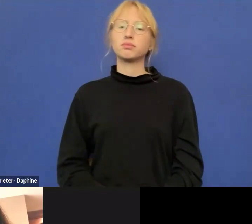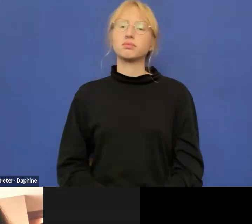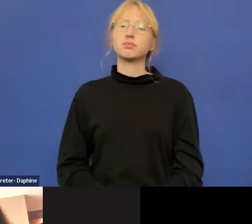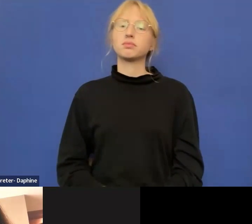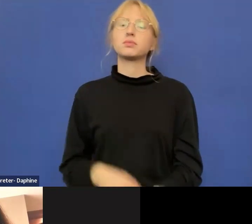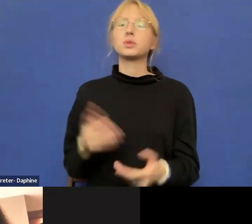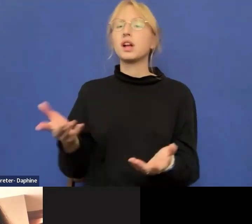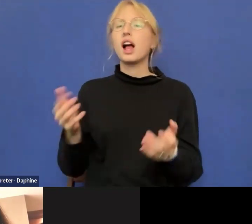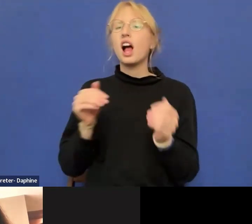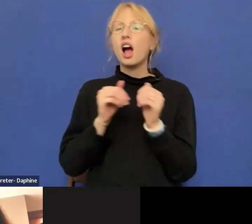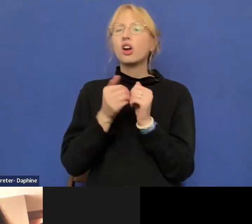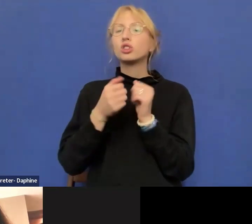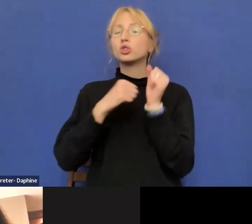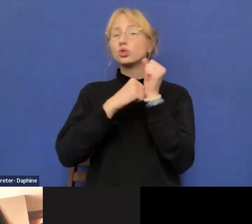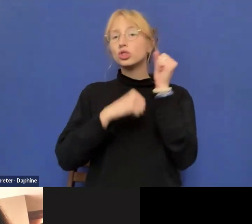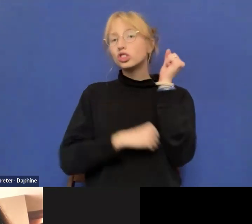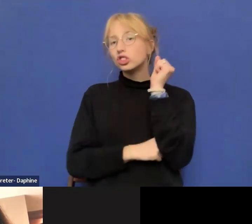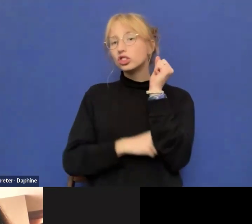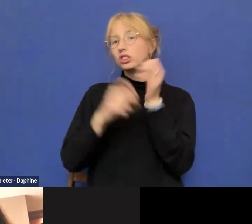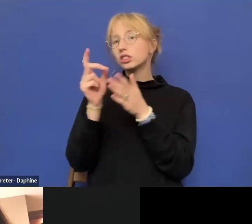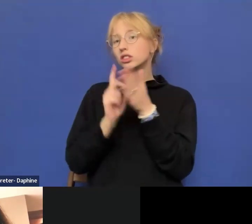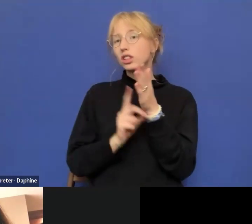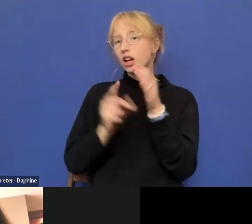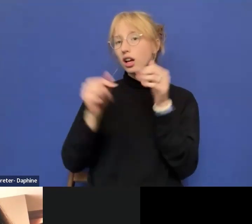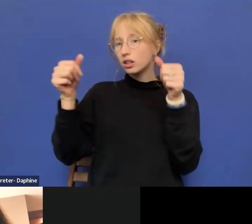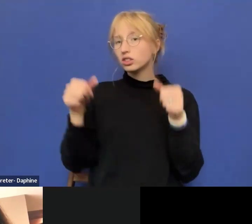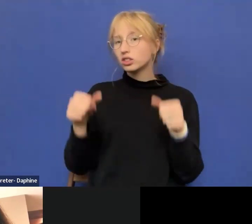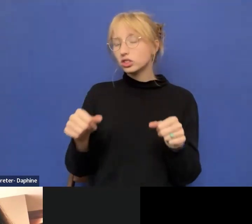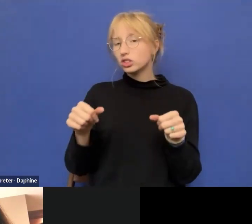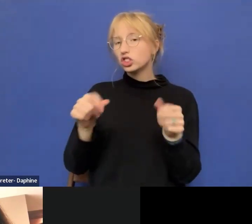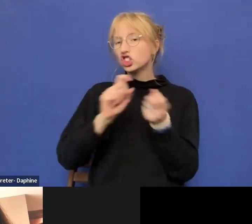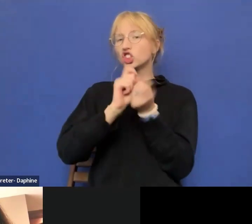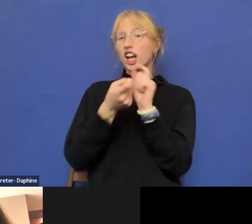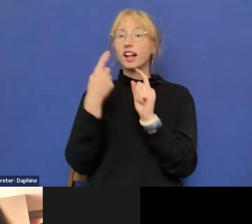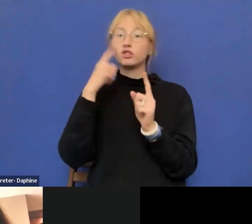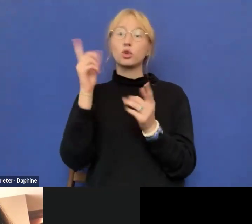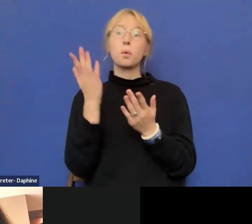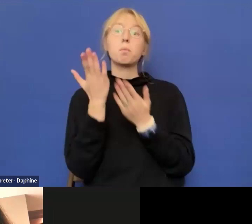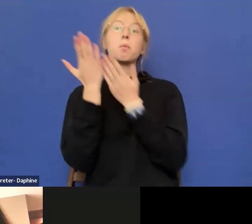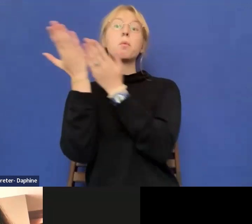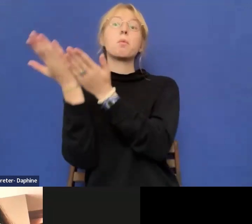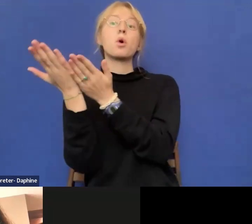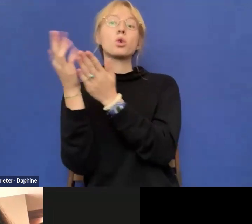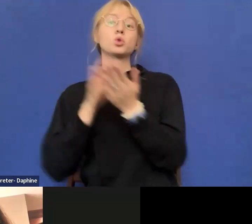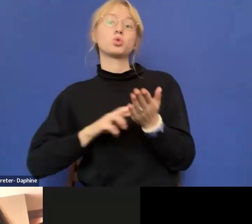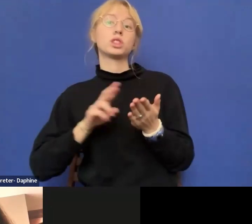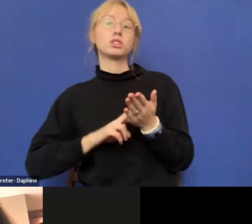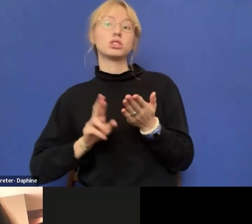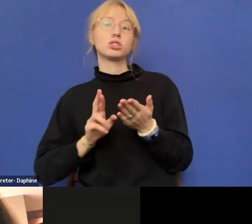design of a poster change for proposed research?